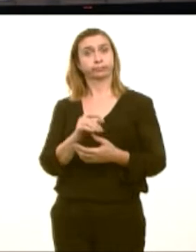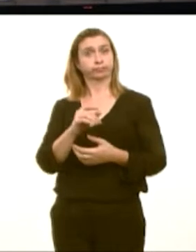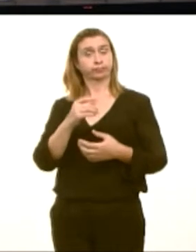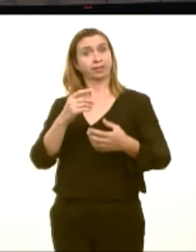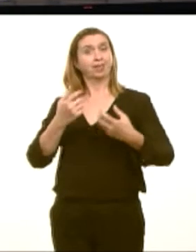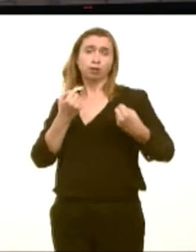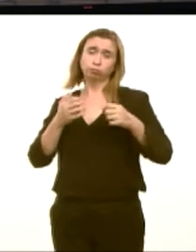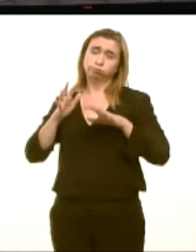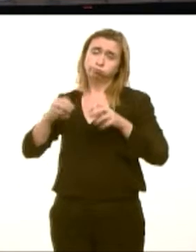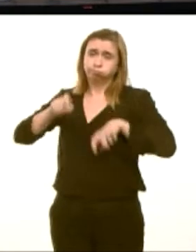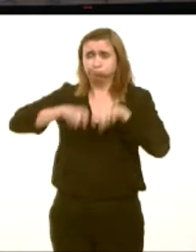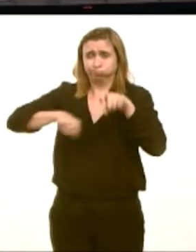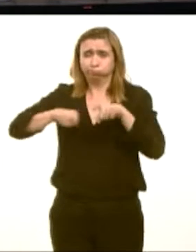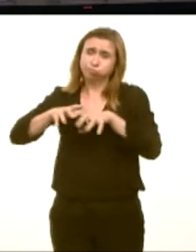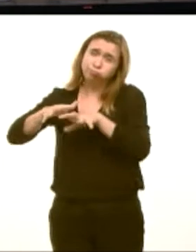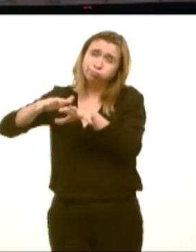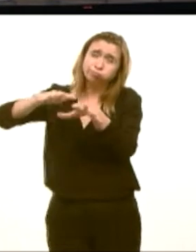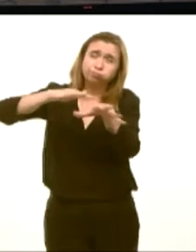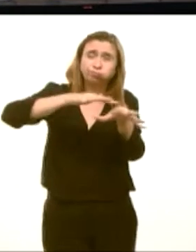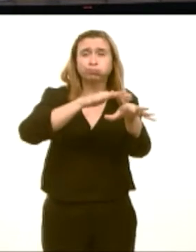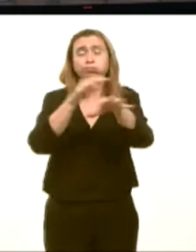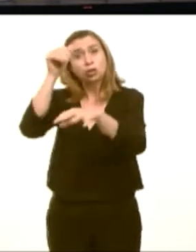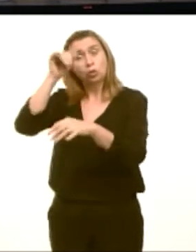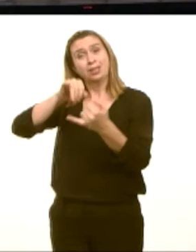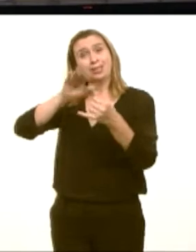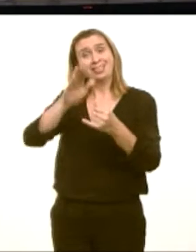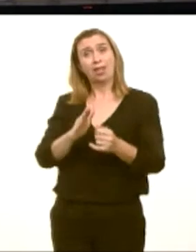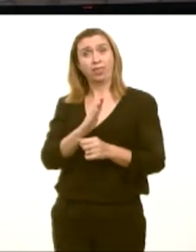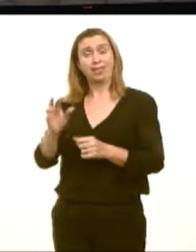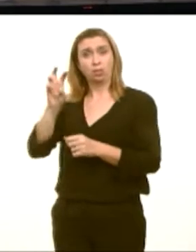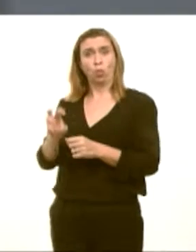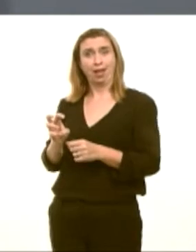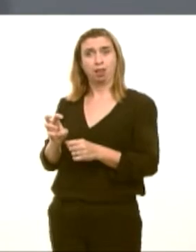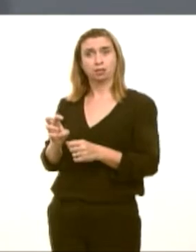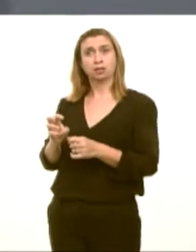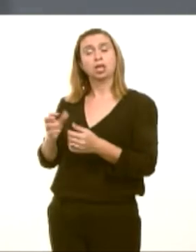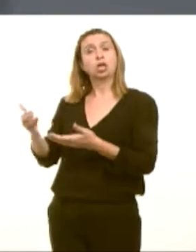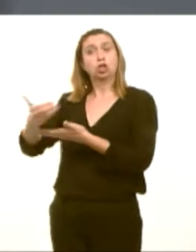in Wales generated a lot of income for south-east Wales and for charityóa little bit of controversy as well, of course.